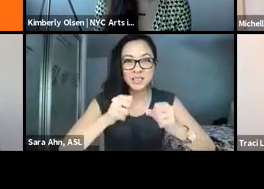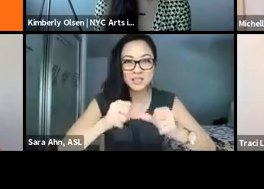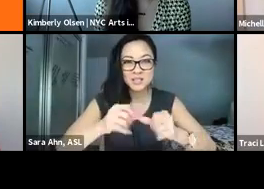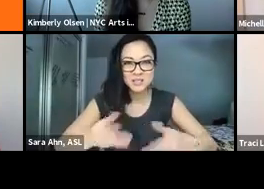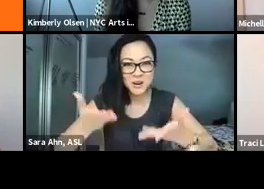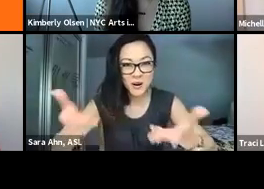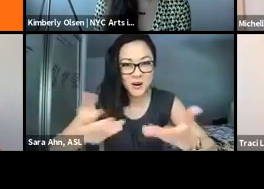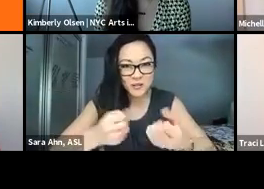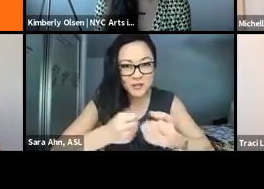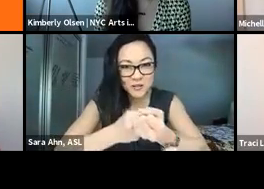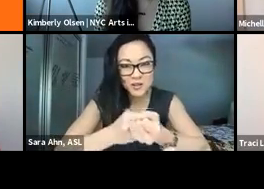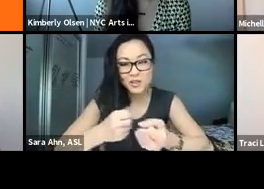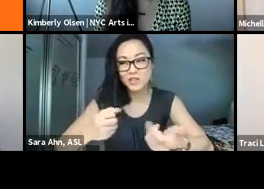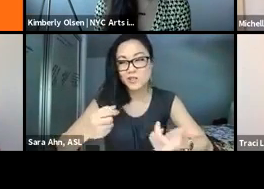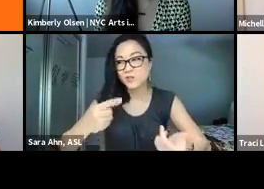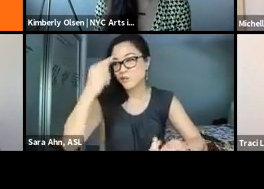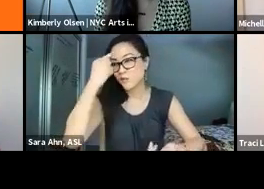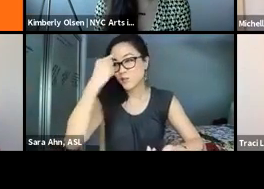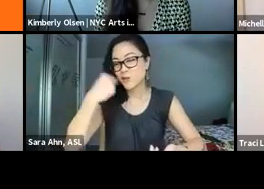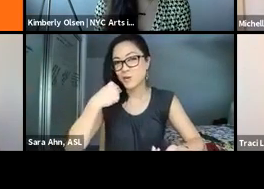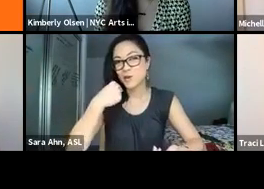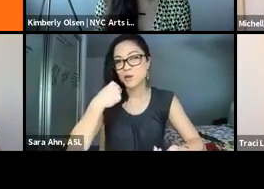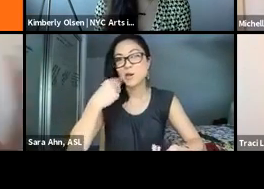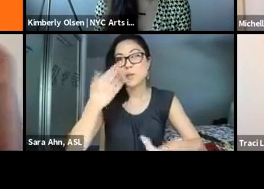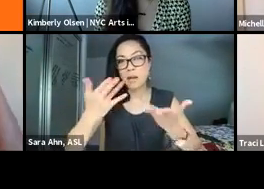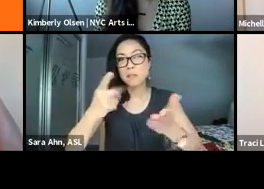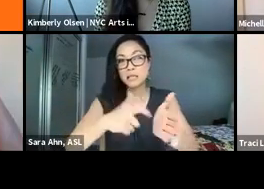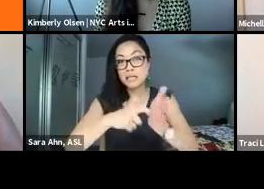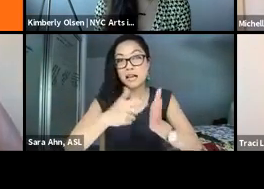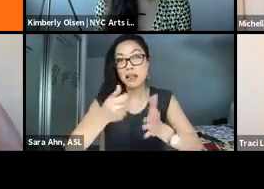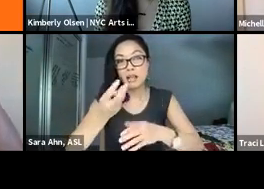Those take resources and those are the teaching artists who are looking for work